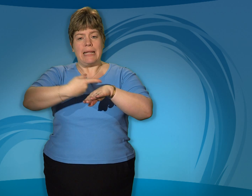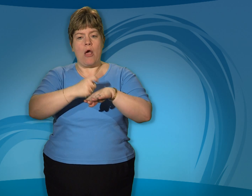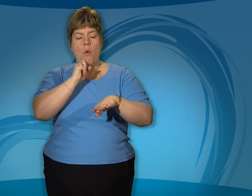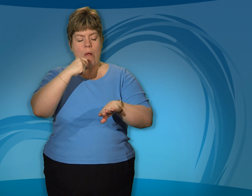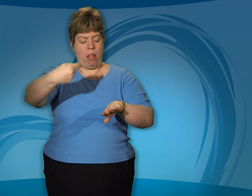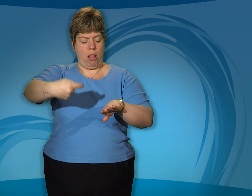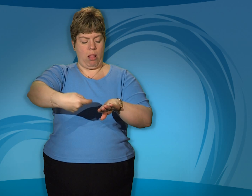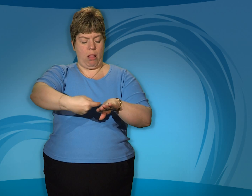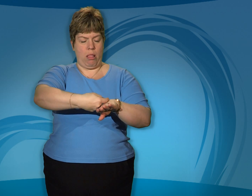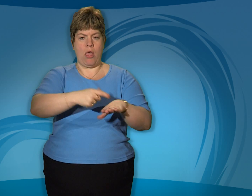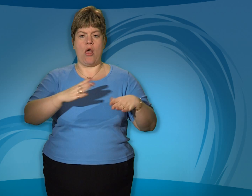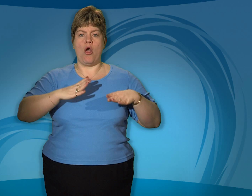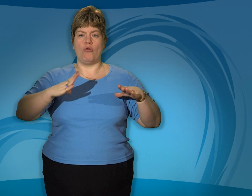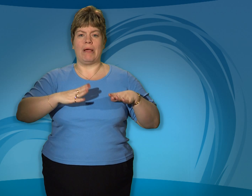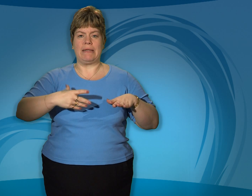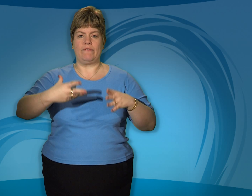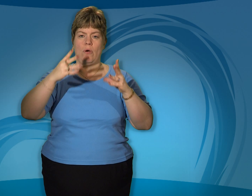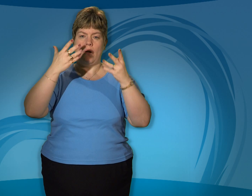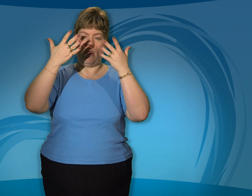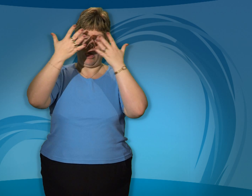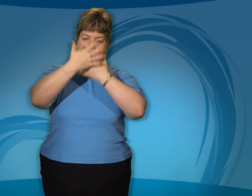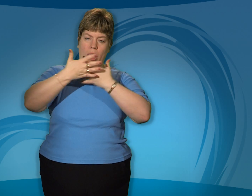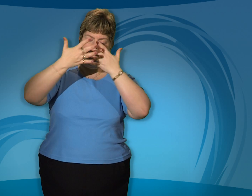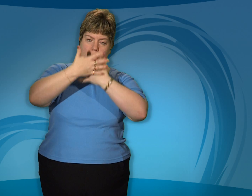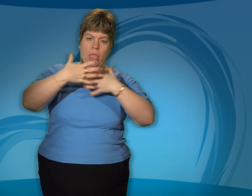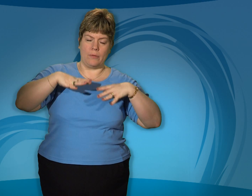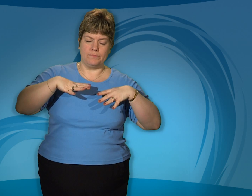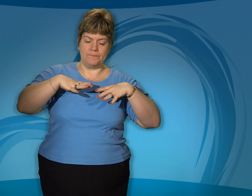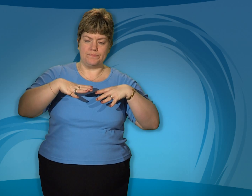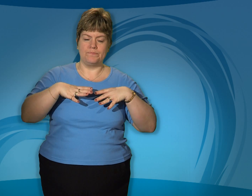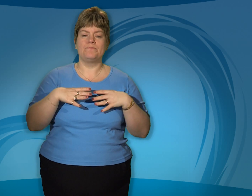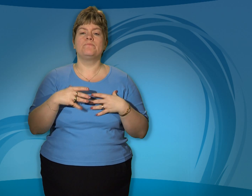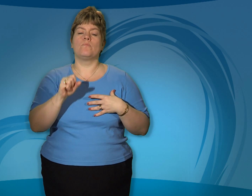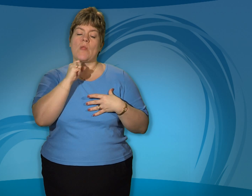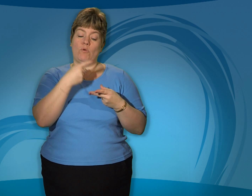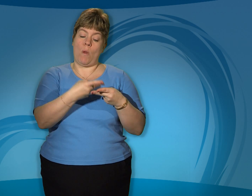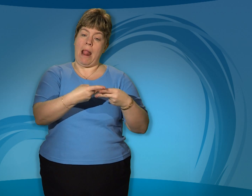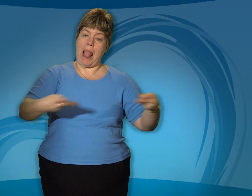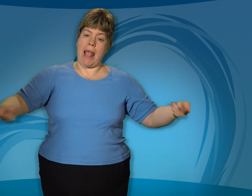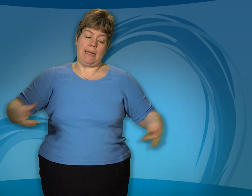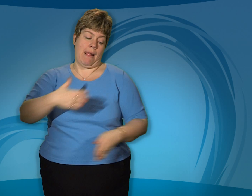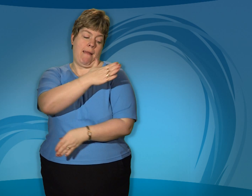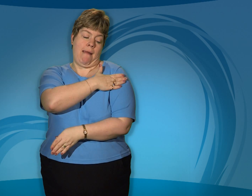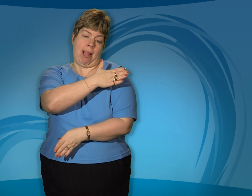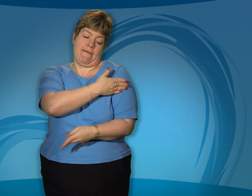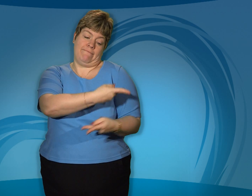small plastic tube will be inserted into a suitable vein, you will then be made comfortable